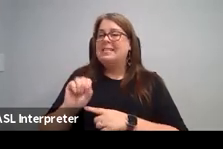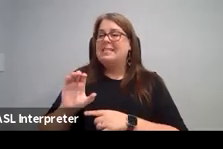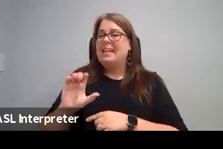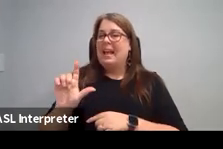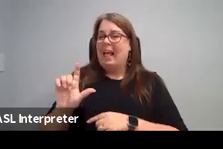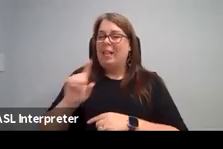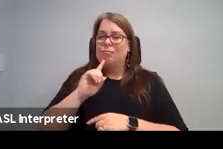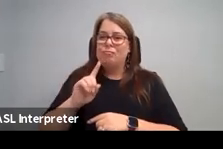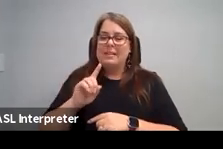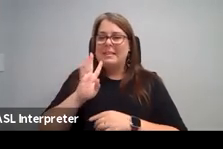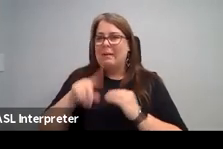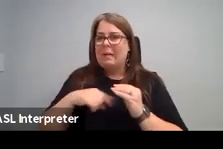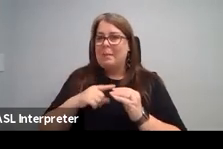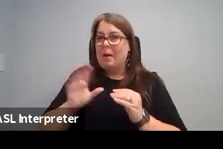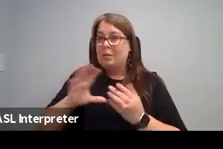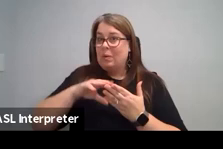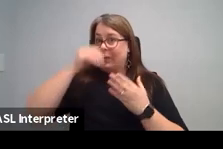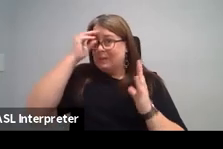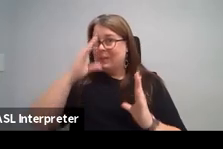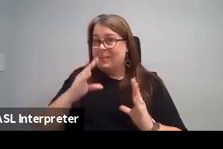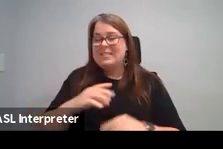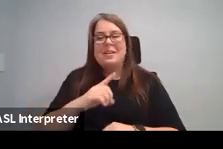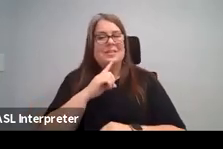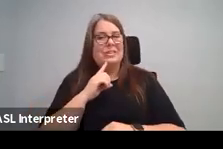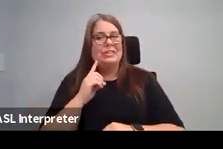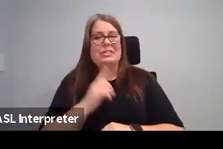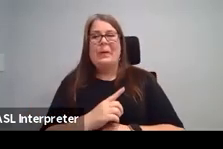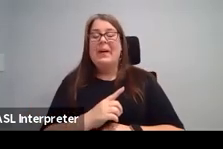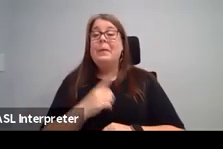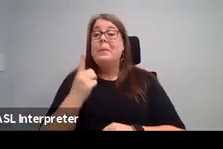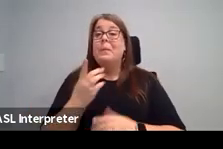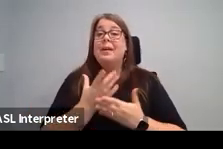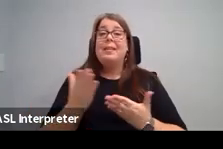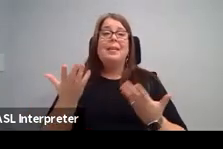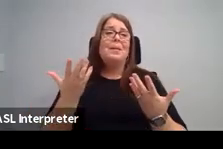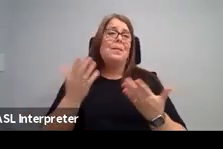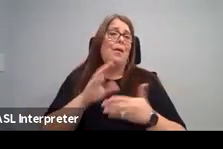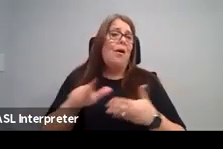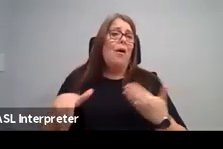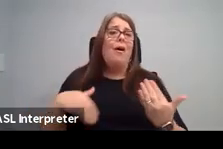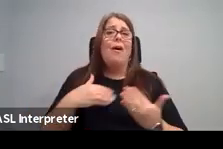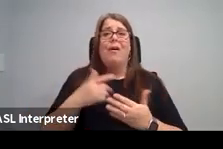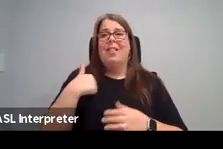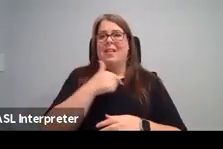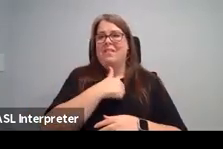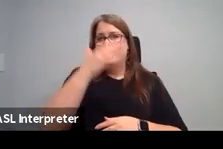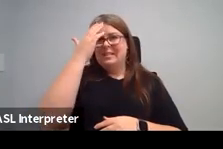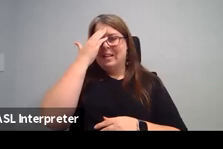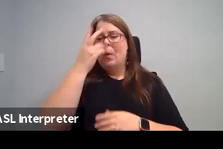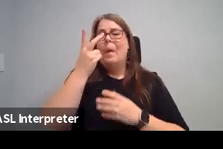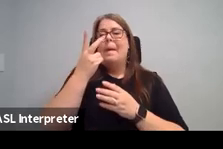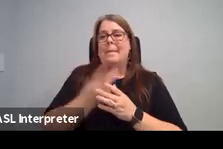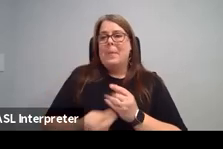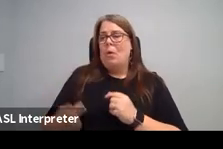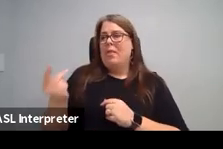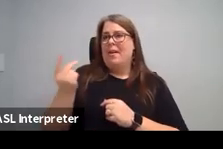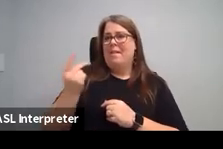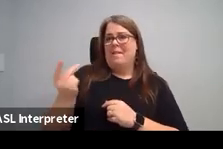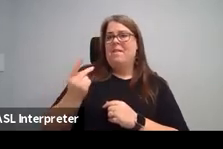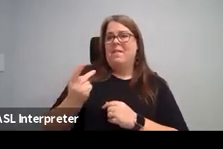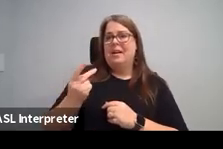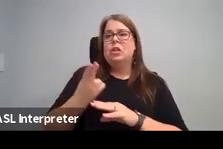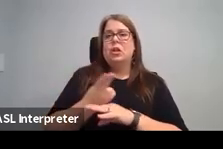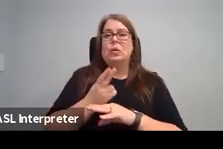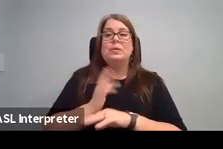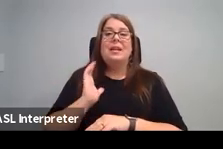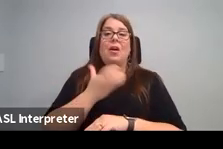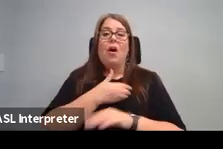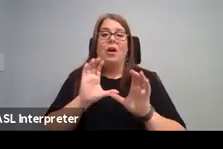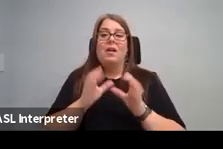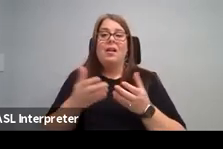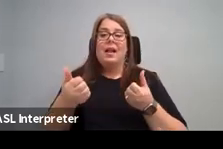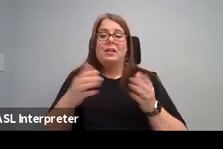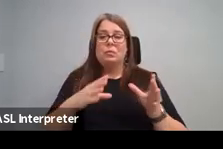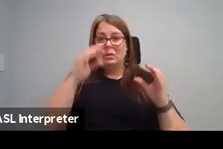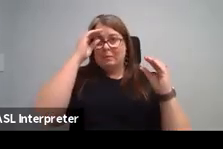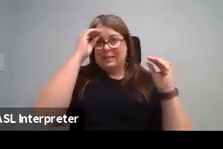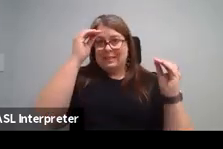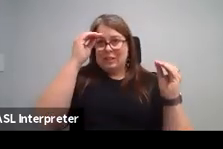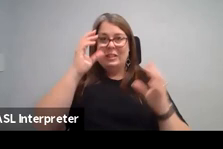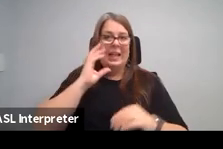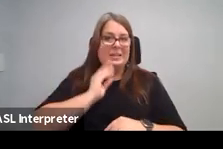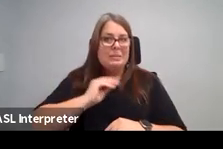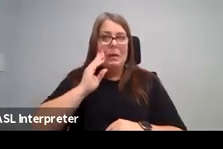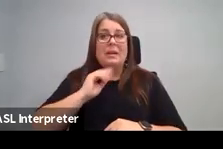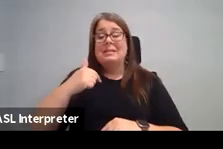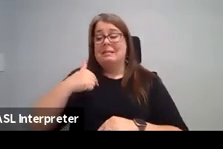Allison Frenzel : Sure. Um, one of the things that that we all know, just a little context. Jill and I are both coming from our classroom teaching experience. Joel was a teacher for 10 years and I was for 15 years. And so, you know,